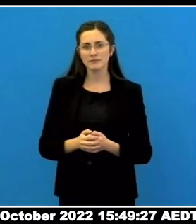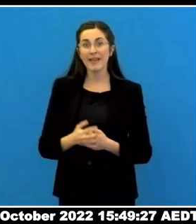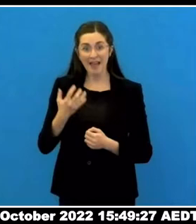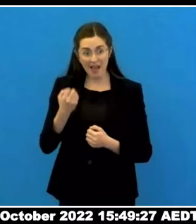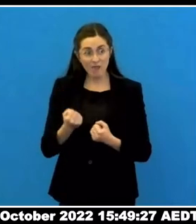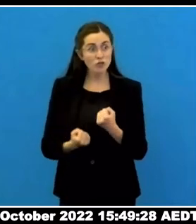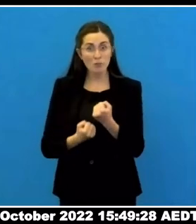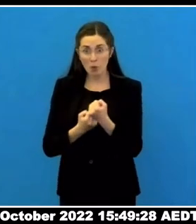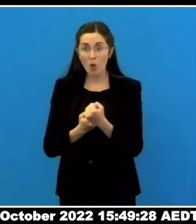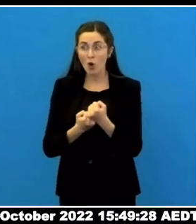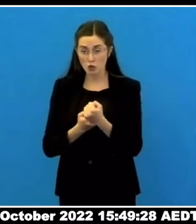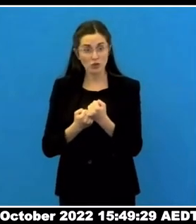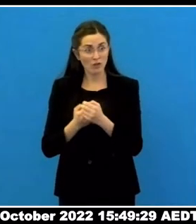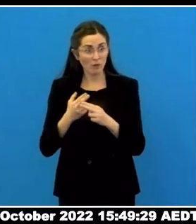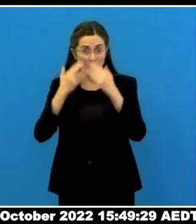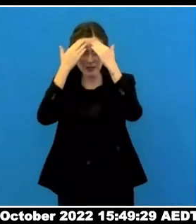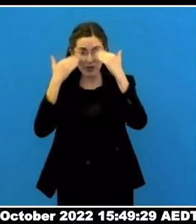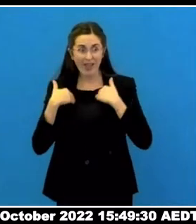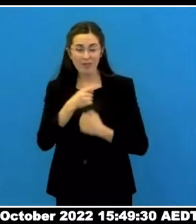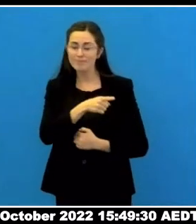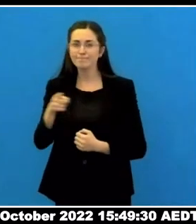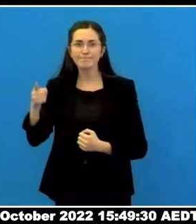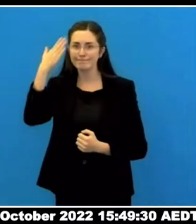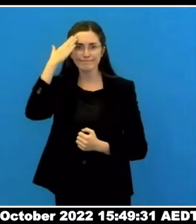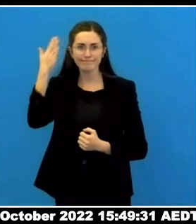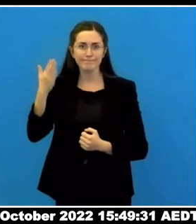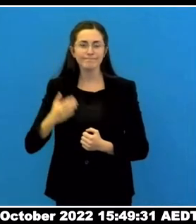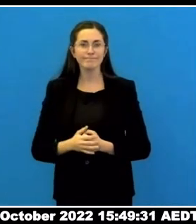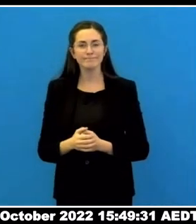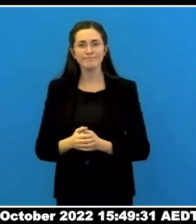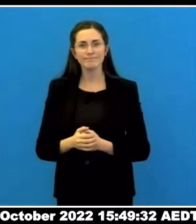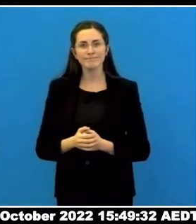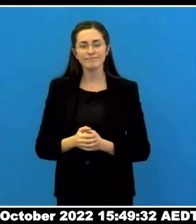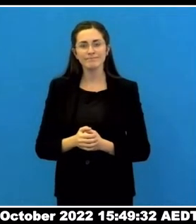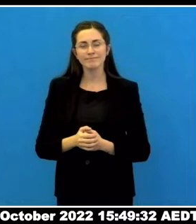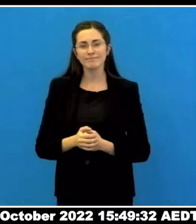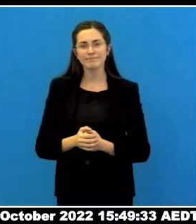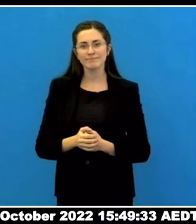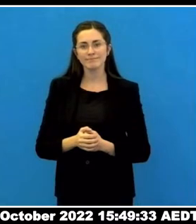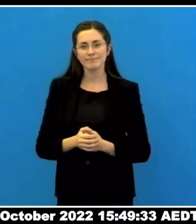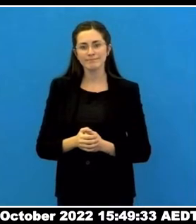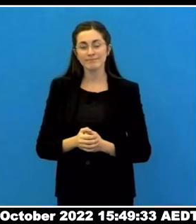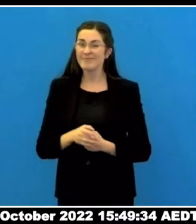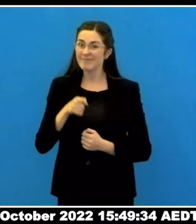So, this mental health, it lead to disability help, as I mentioned.